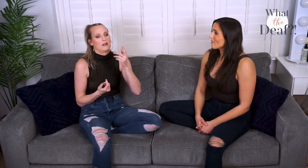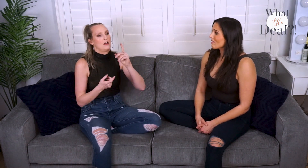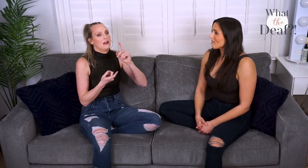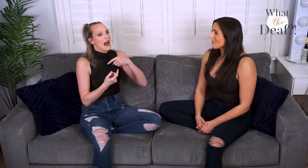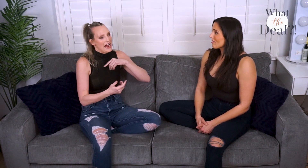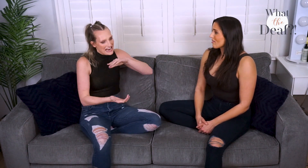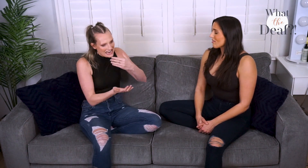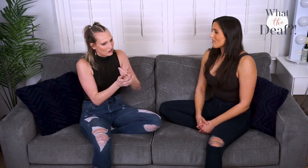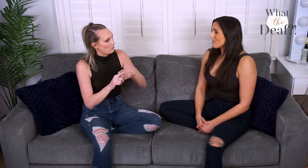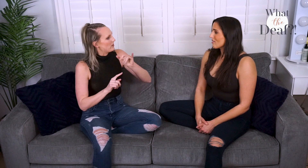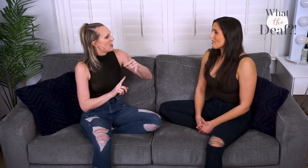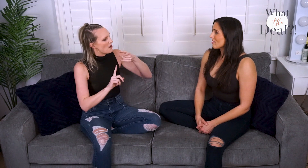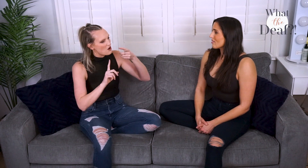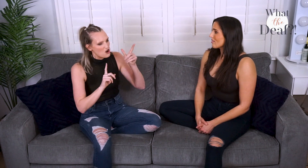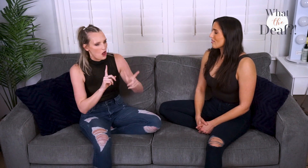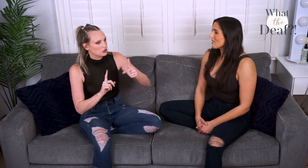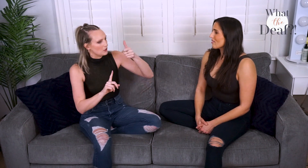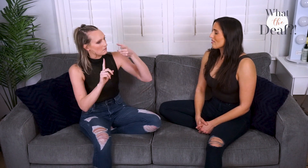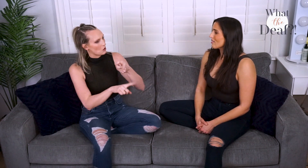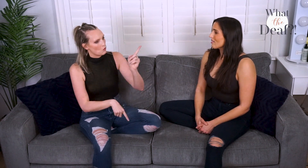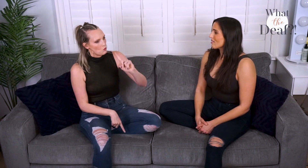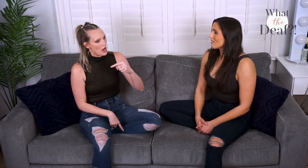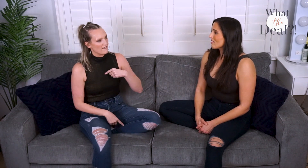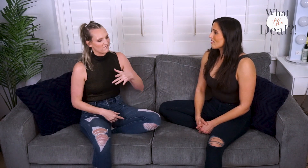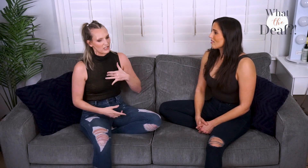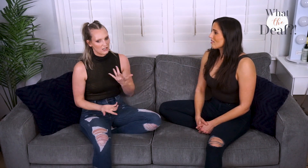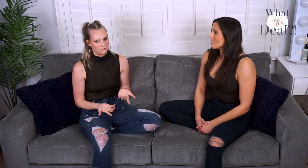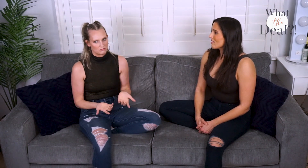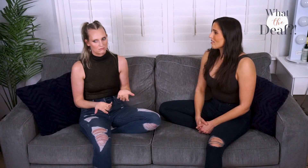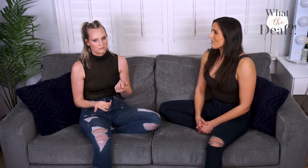And I got to the lowest point